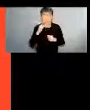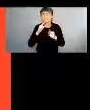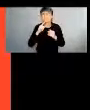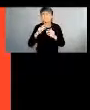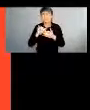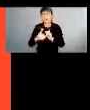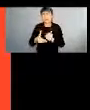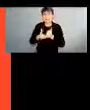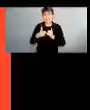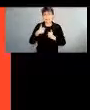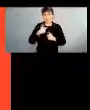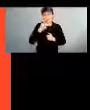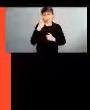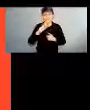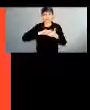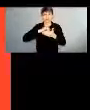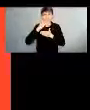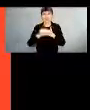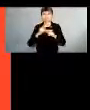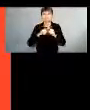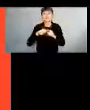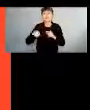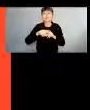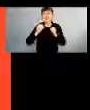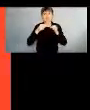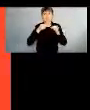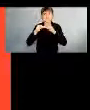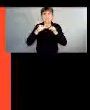you’ll have a chance to dig deeper into the ‘why’ and the ‘how’ in the following